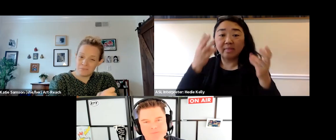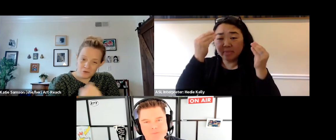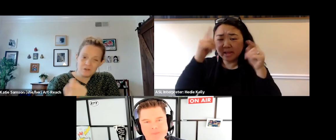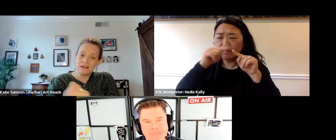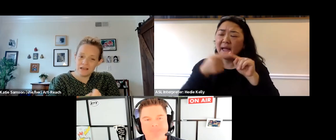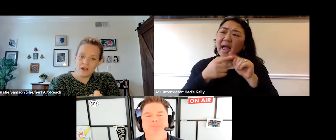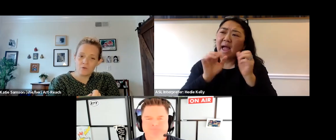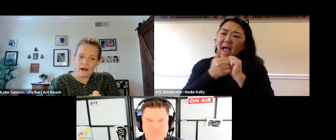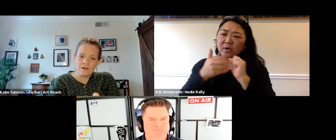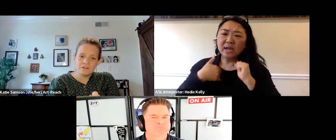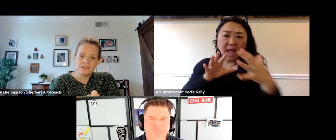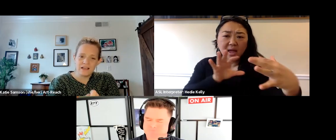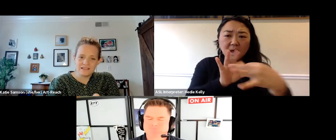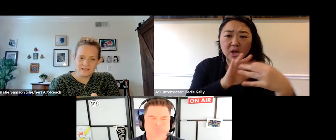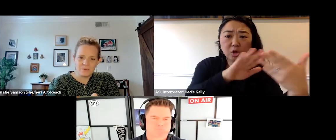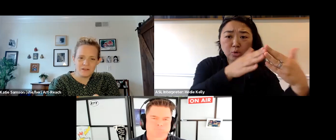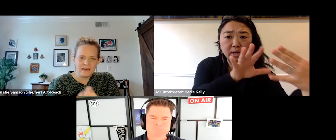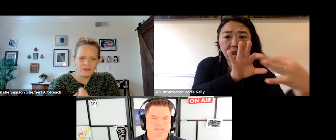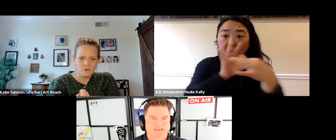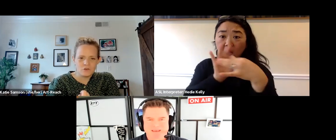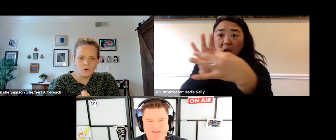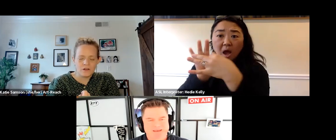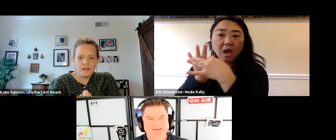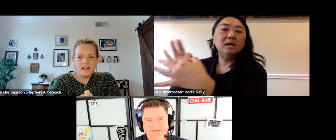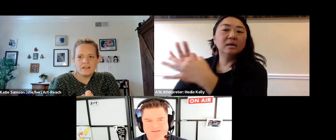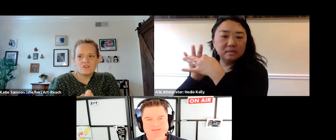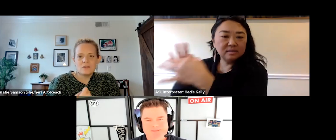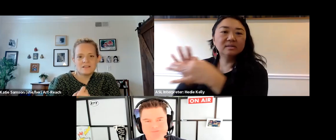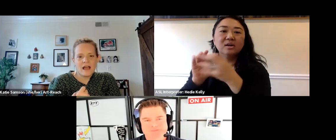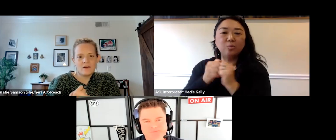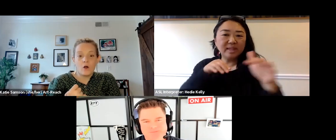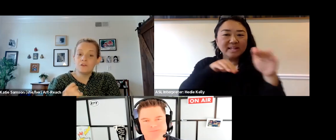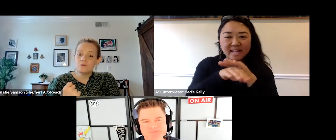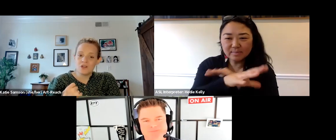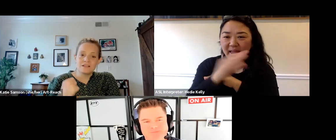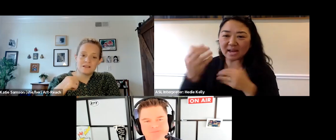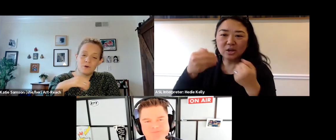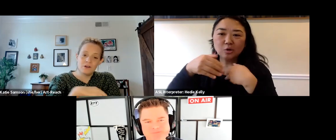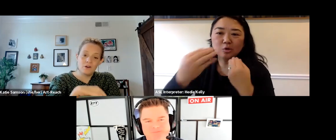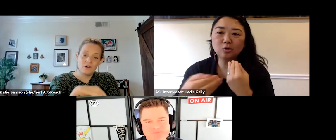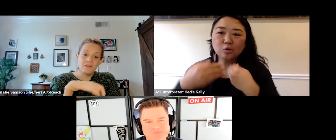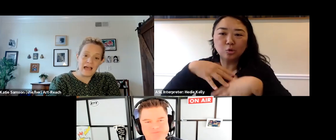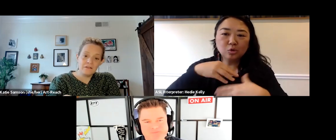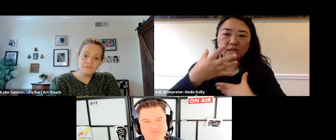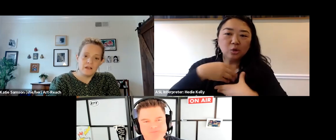community around accessibility and inclusion work. So it's not also just a burden on the staff.